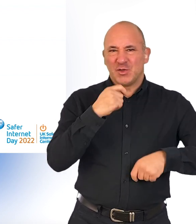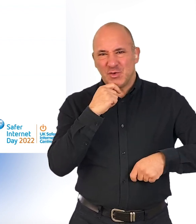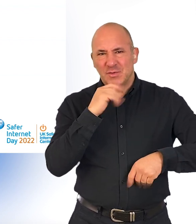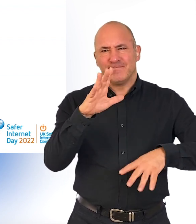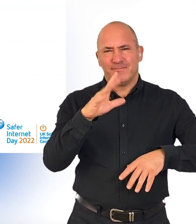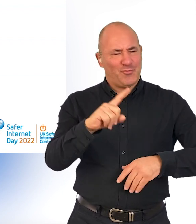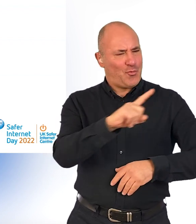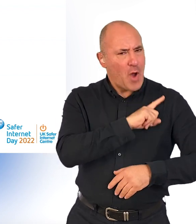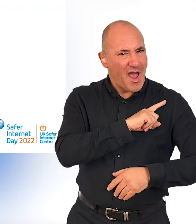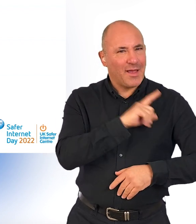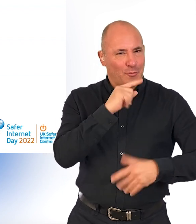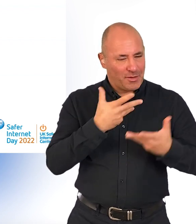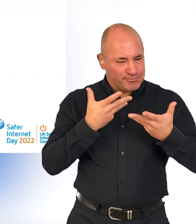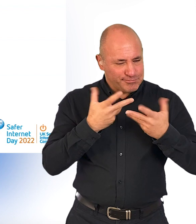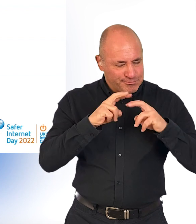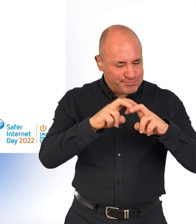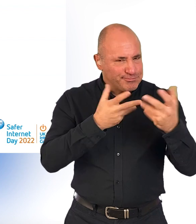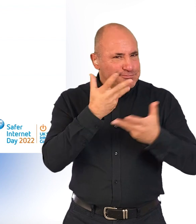and we are going to explore some reasons why.